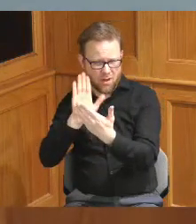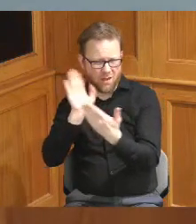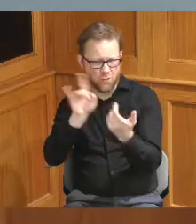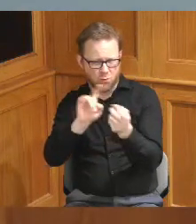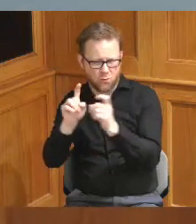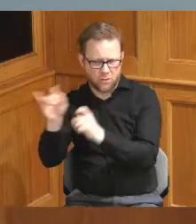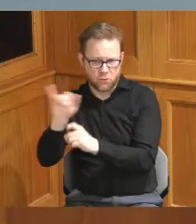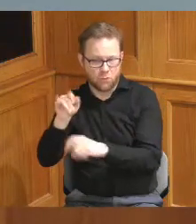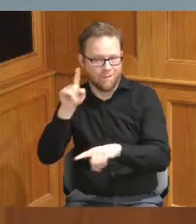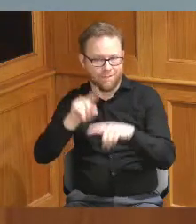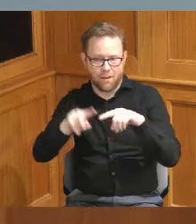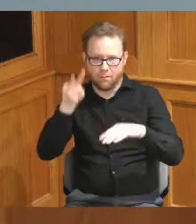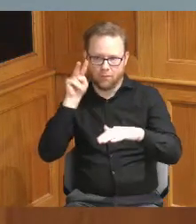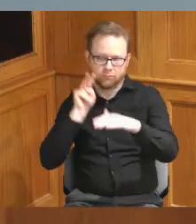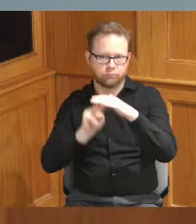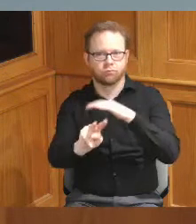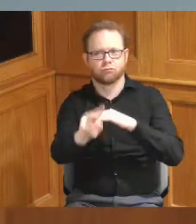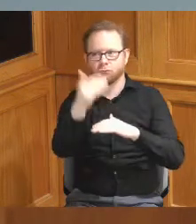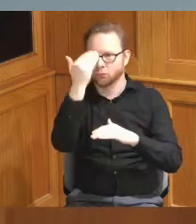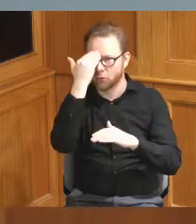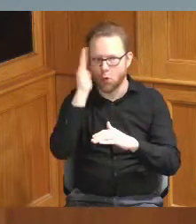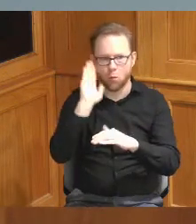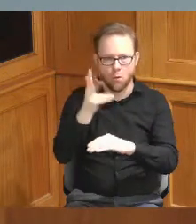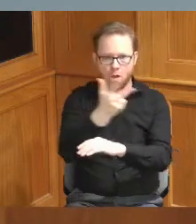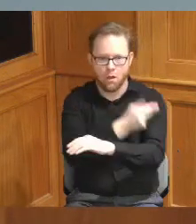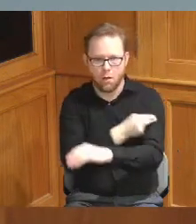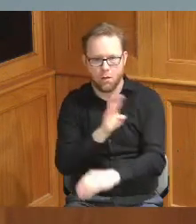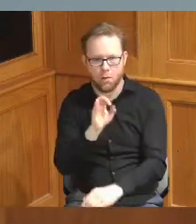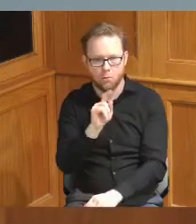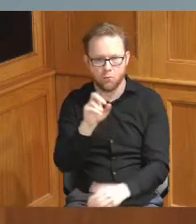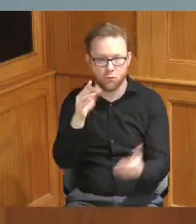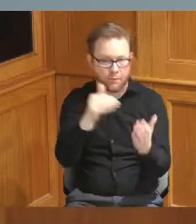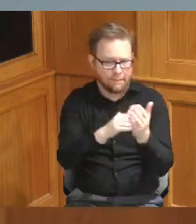know definitively if we will have another booster although the science seems to be